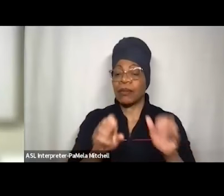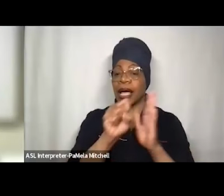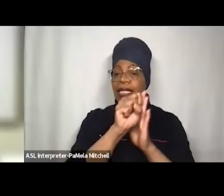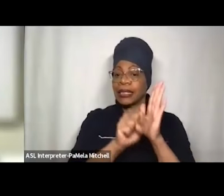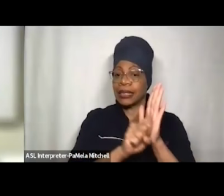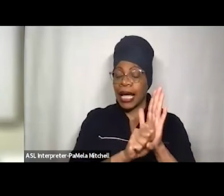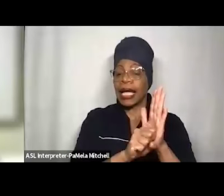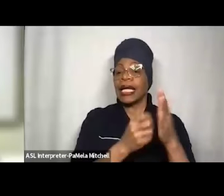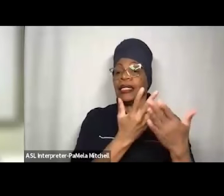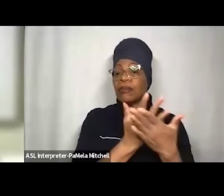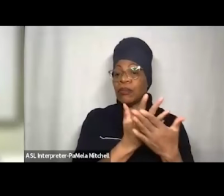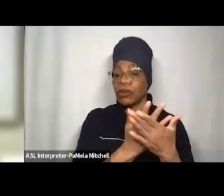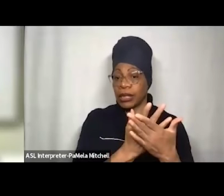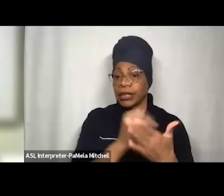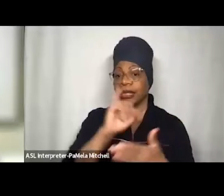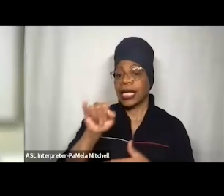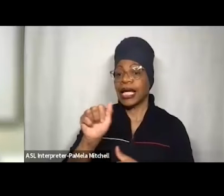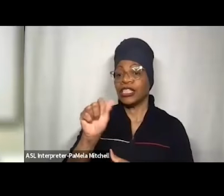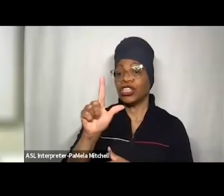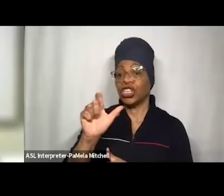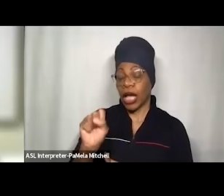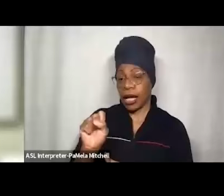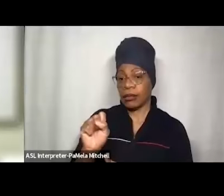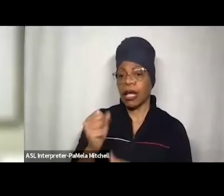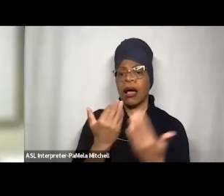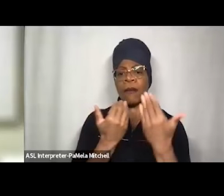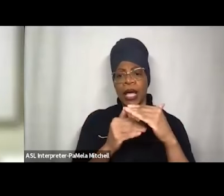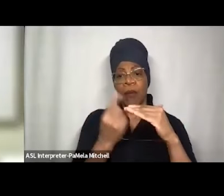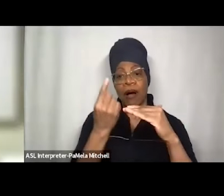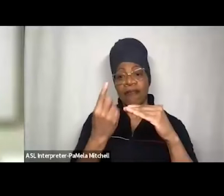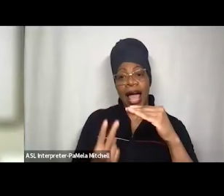So at least half of individuals have major problems